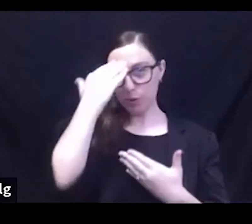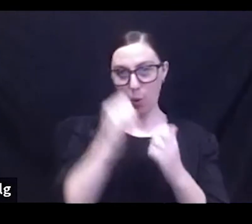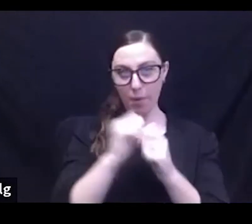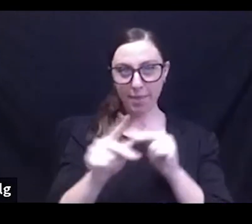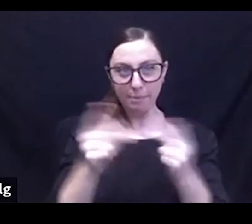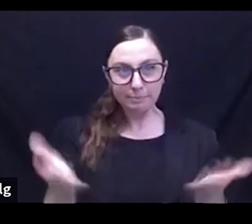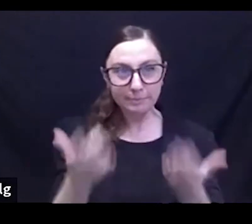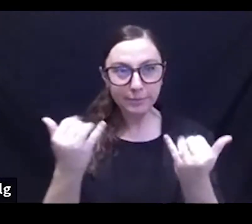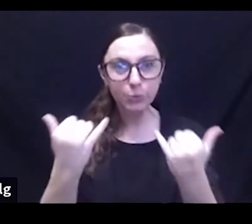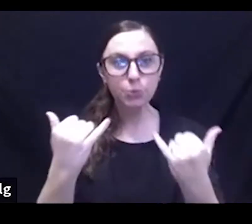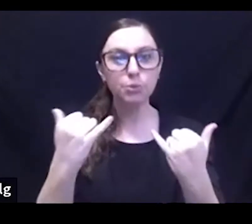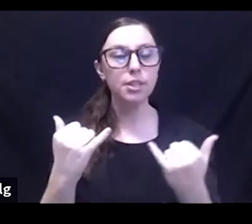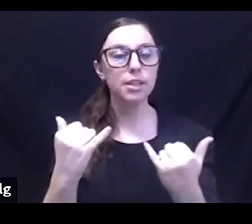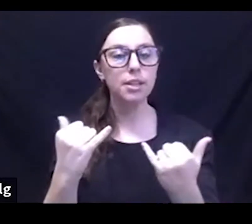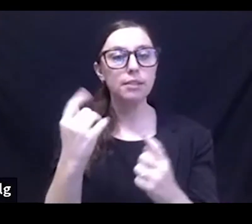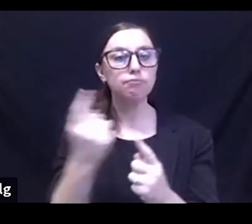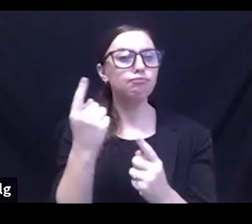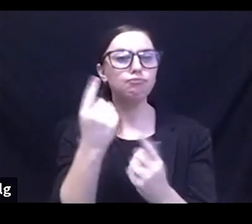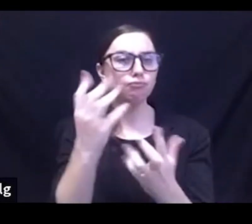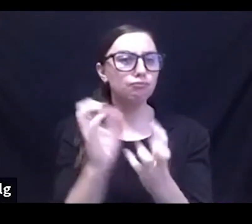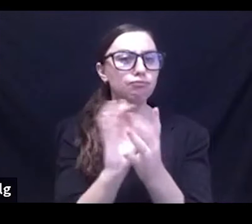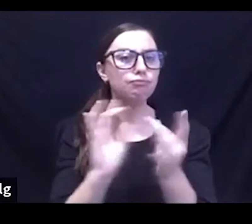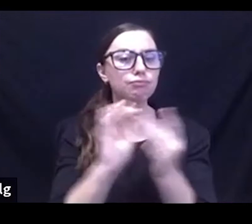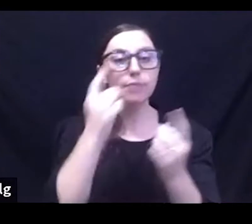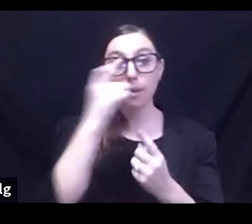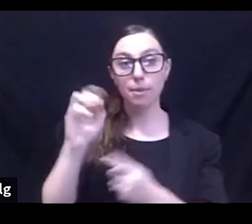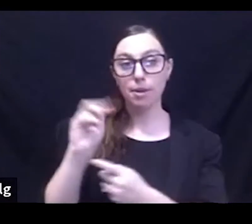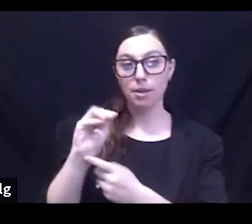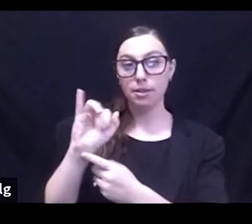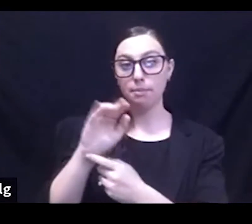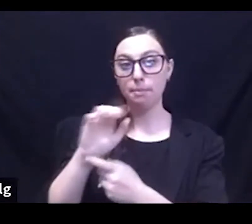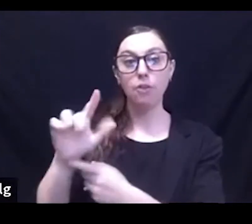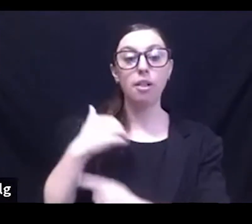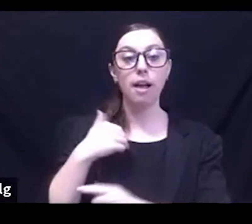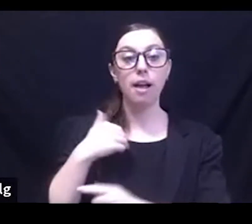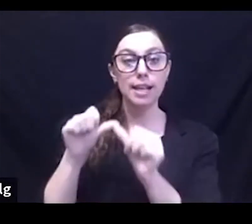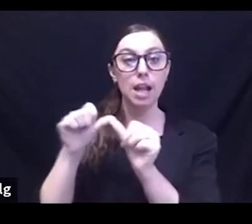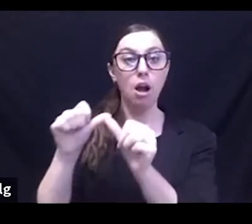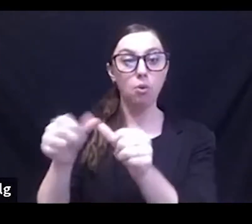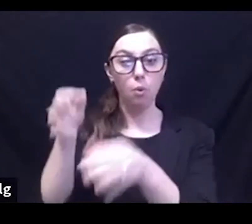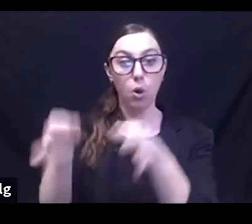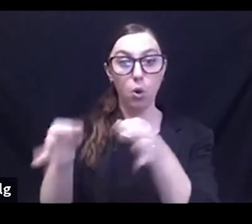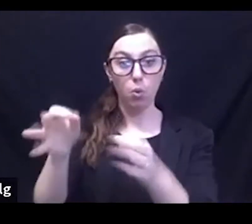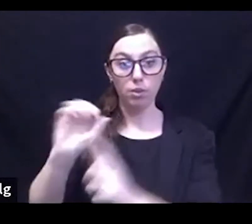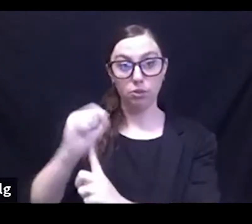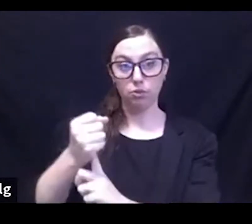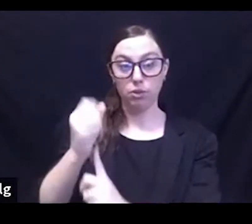will just say that we're -- because Michael has an ongoing court matter, we'll talk about the things that